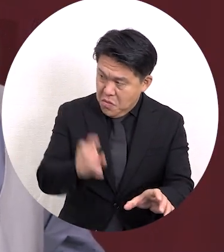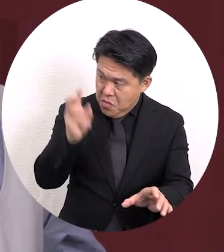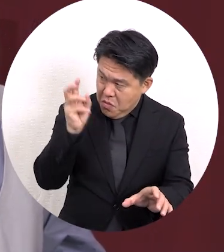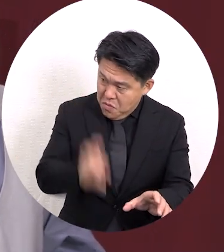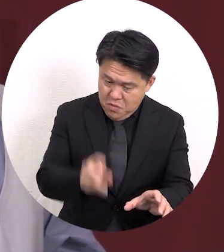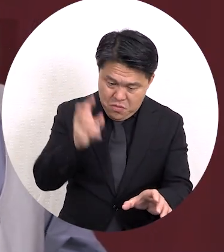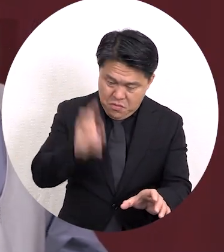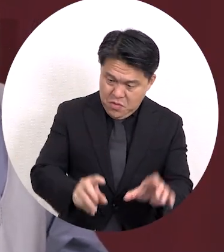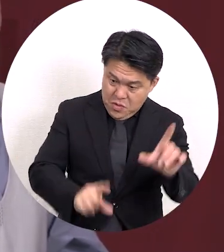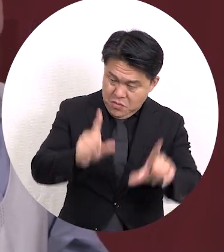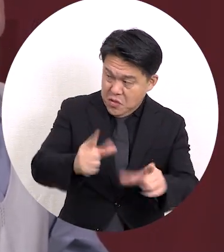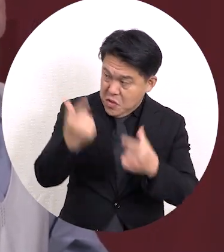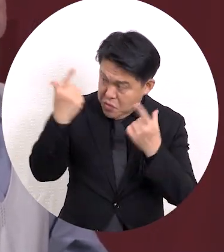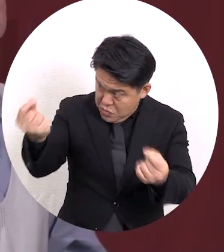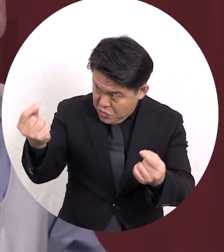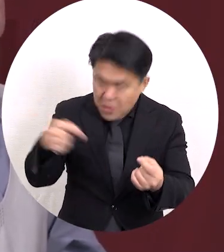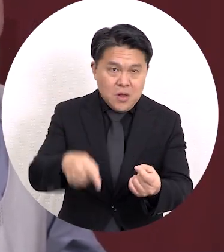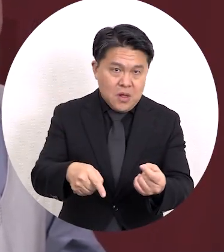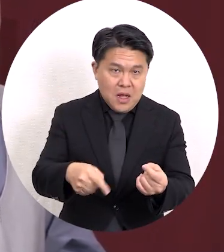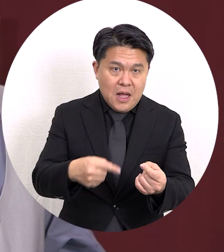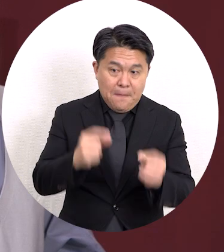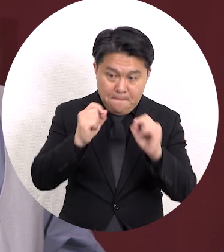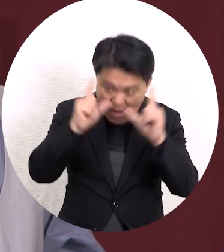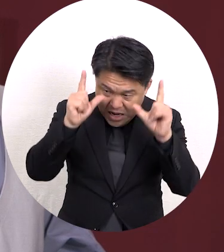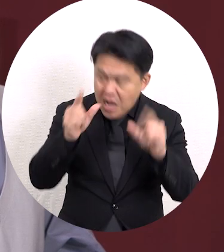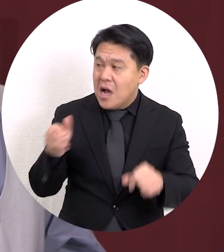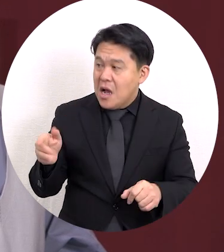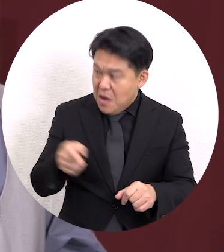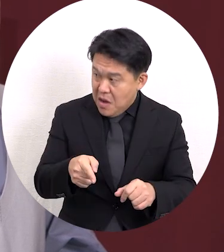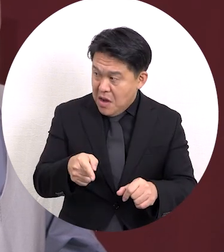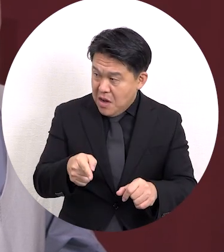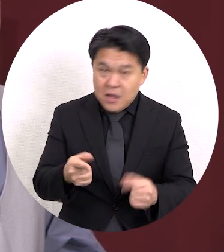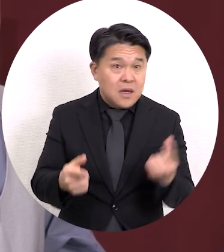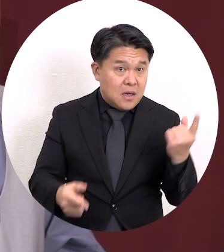was necessary to create the consistent grain